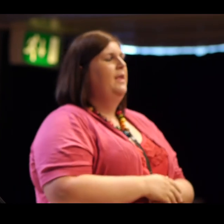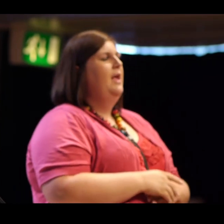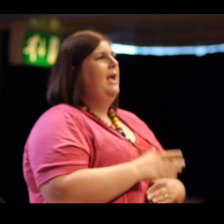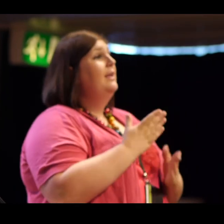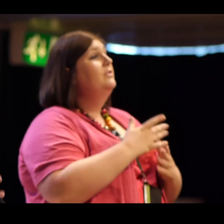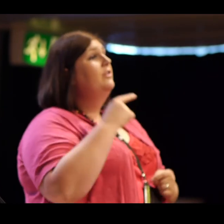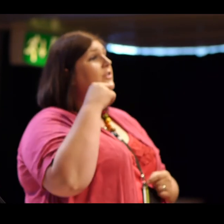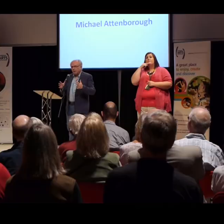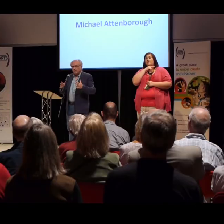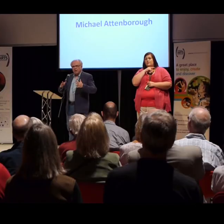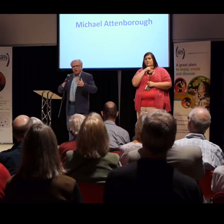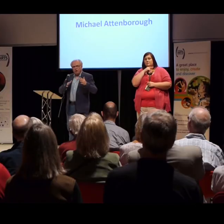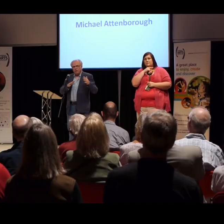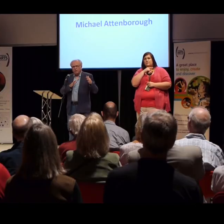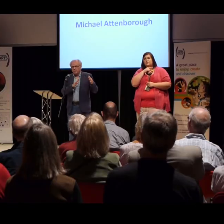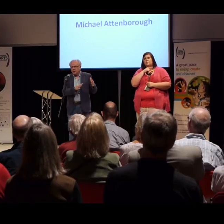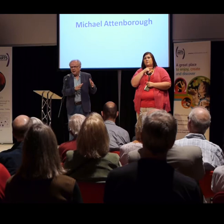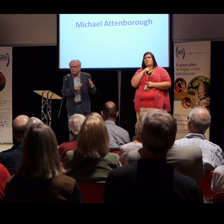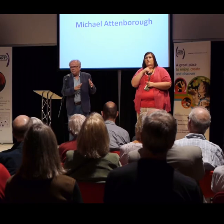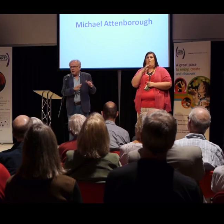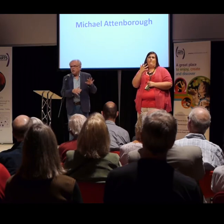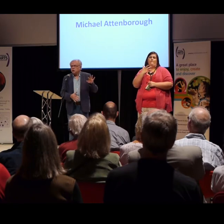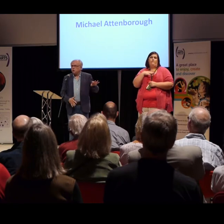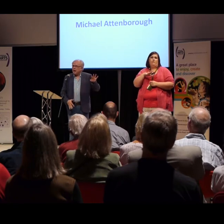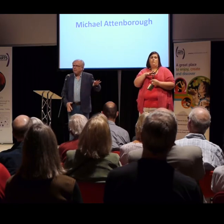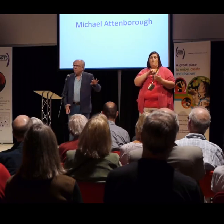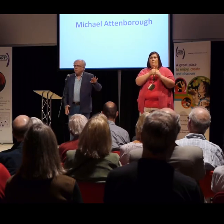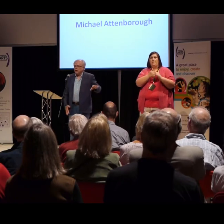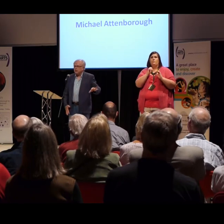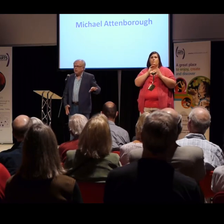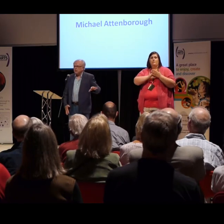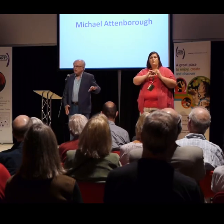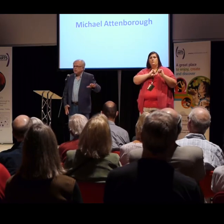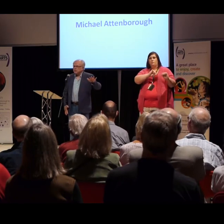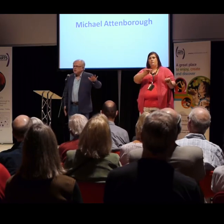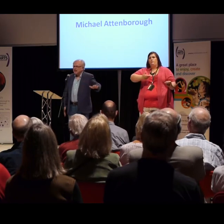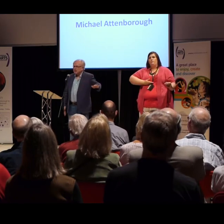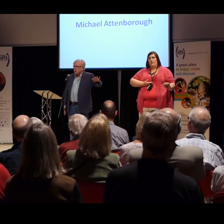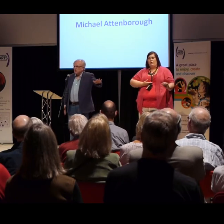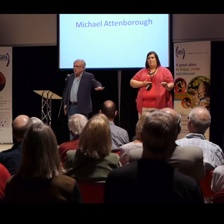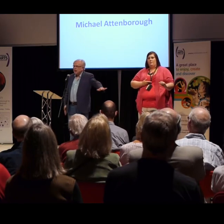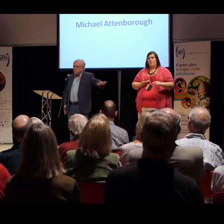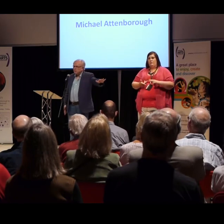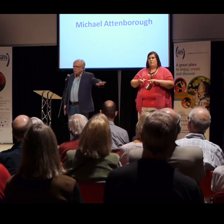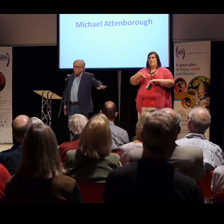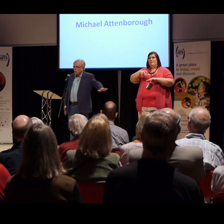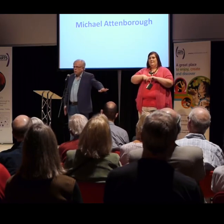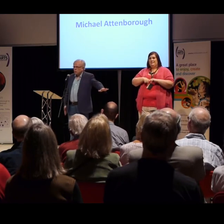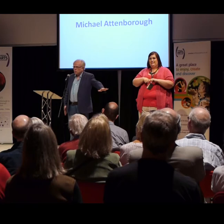As the son of a peer, you have the right to sit on the steps of the throne.